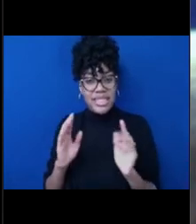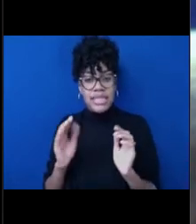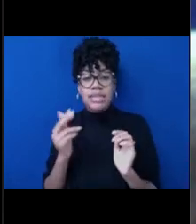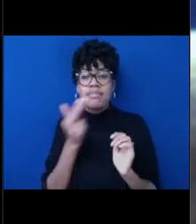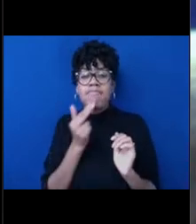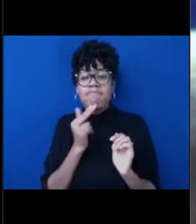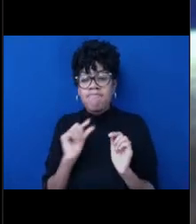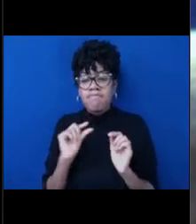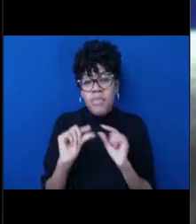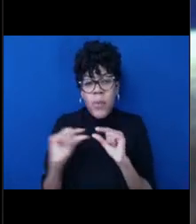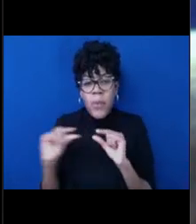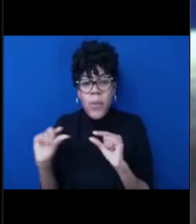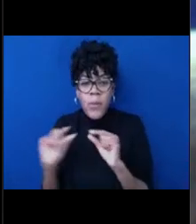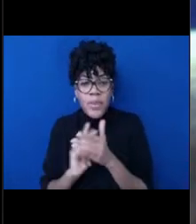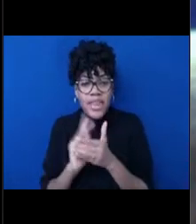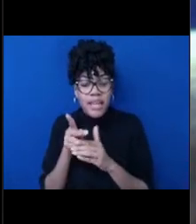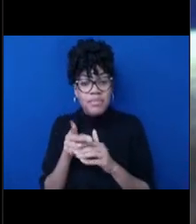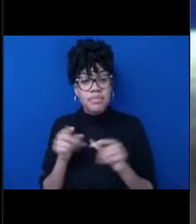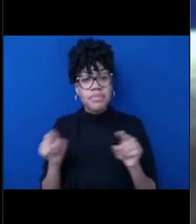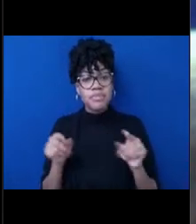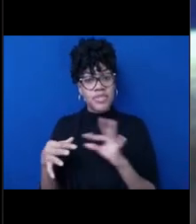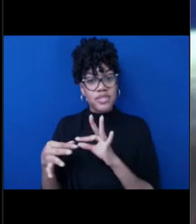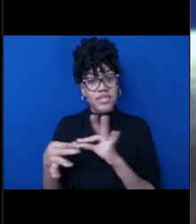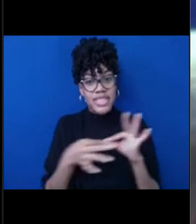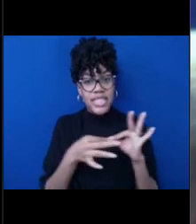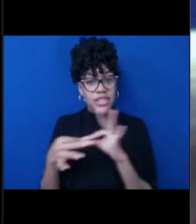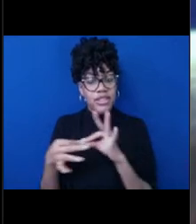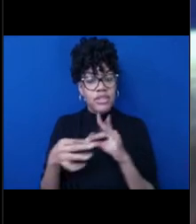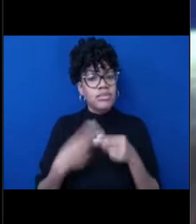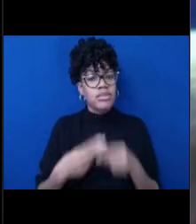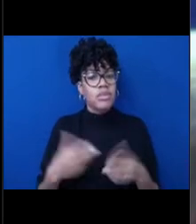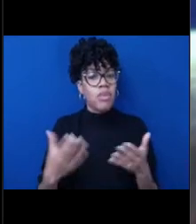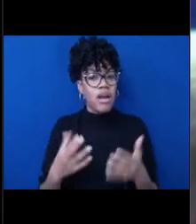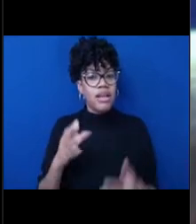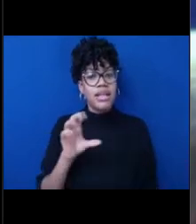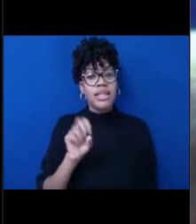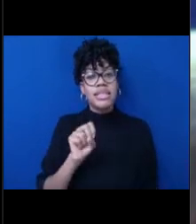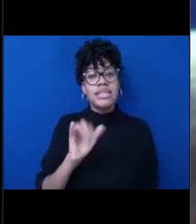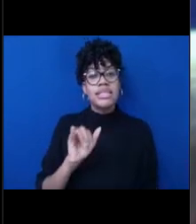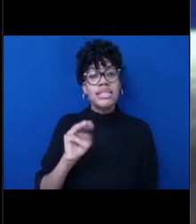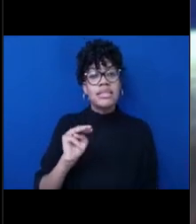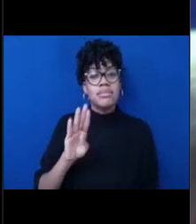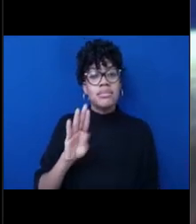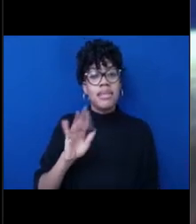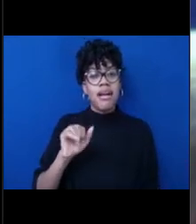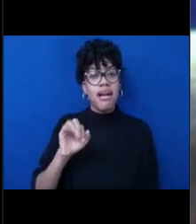is called a symbiotic relationship. So repeat after me, symbiotic.